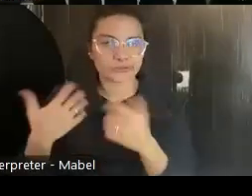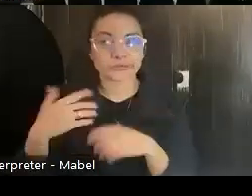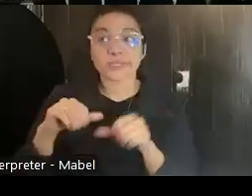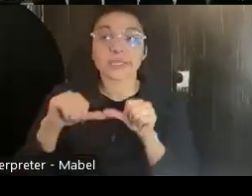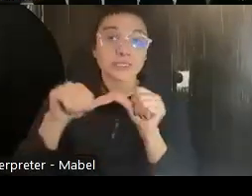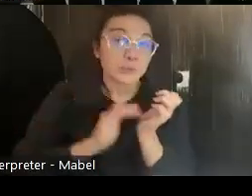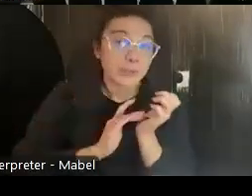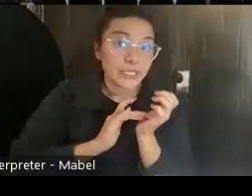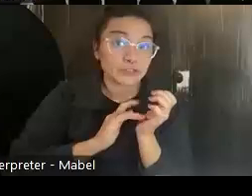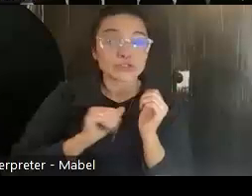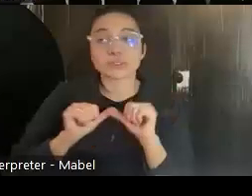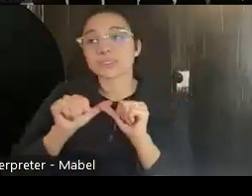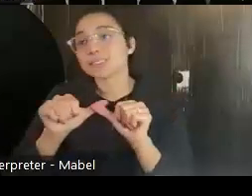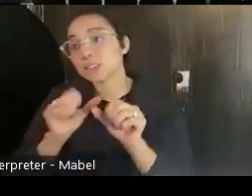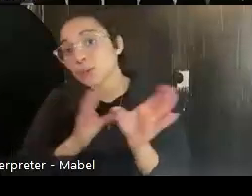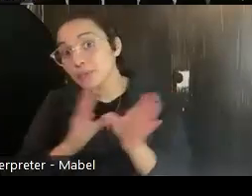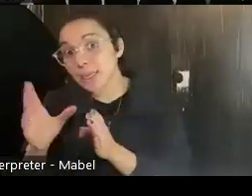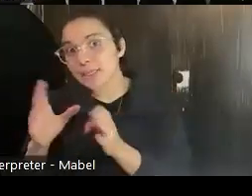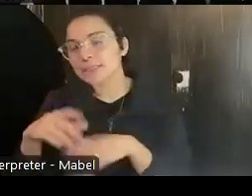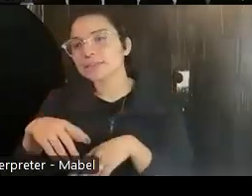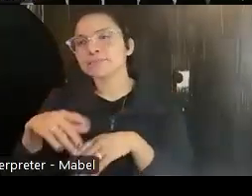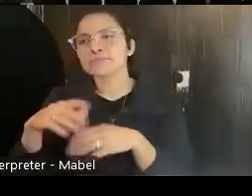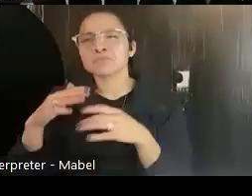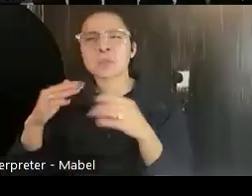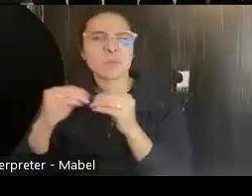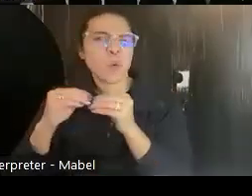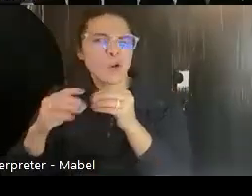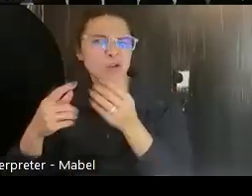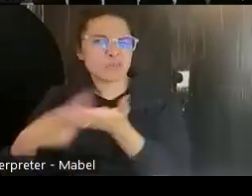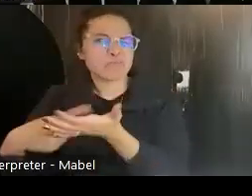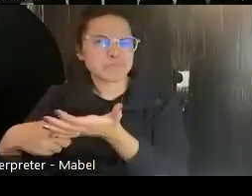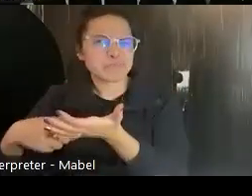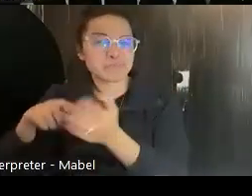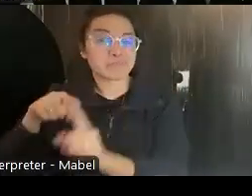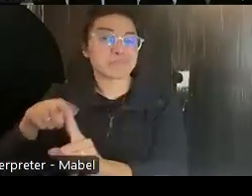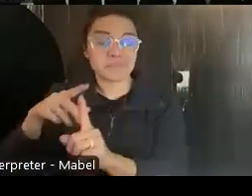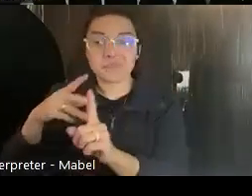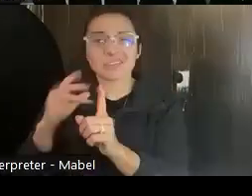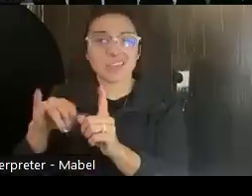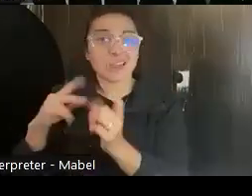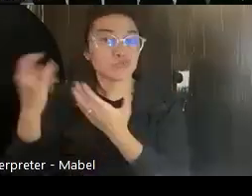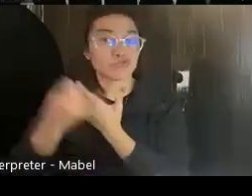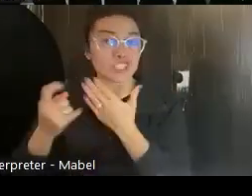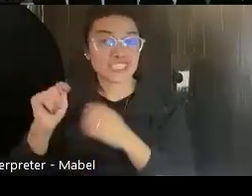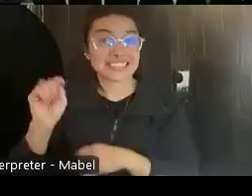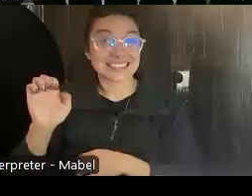support or education to follow through on that project teach can be a key component okay we're